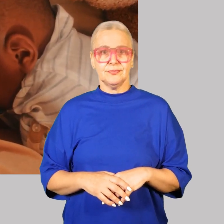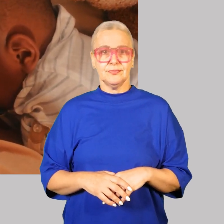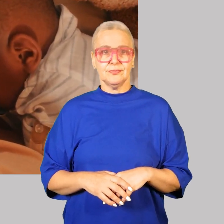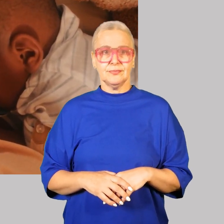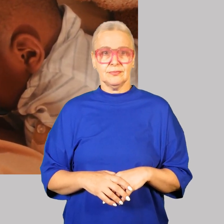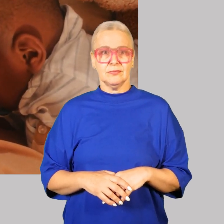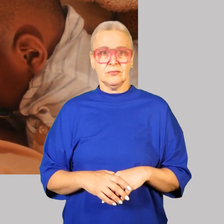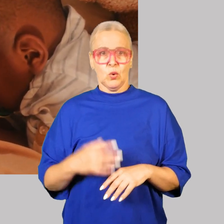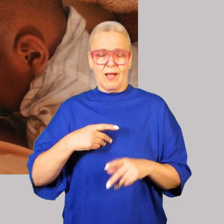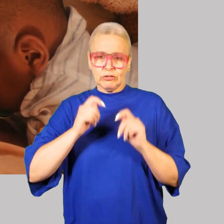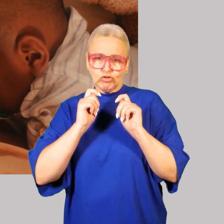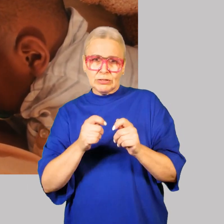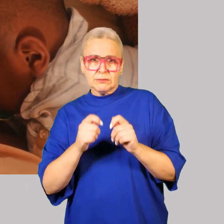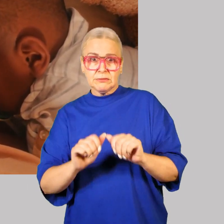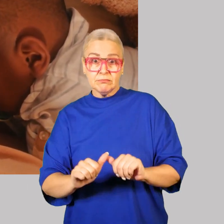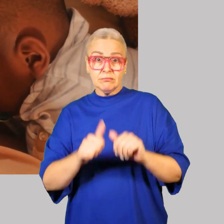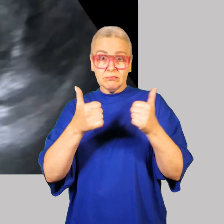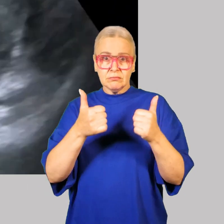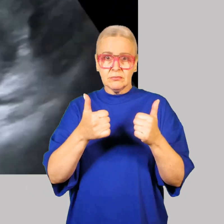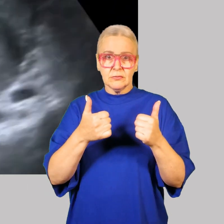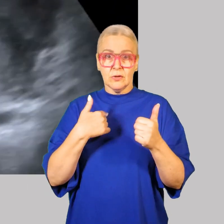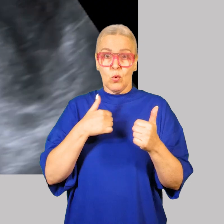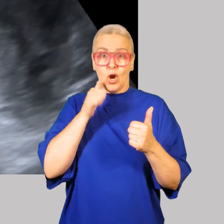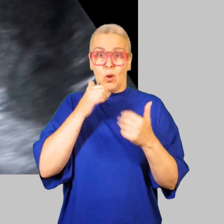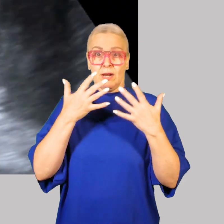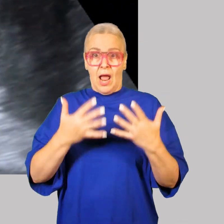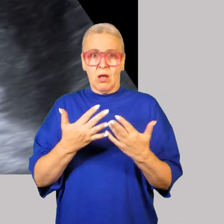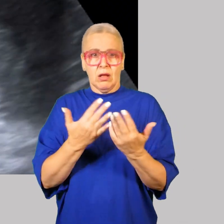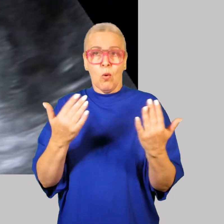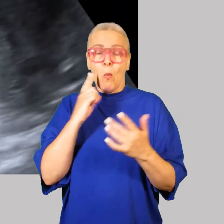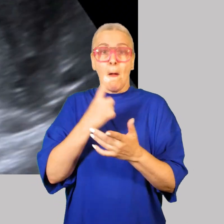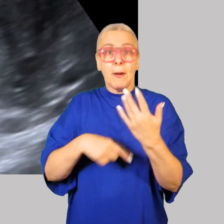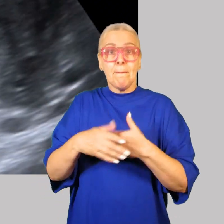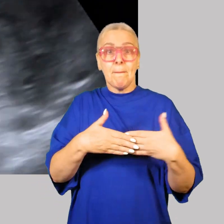We have treatment that works, and we now know that many women